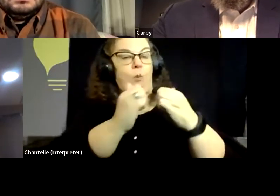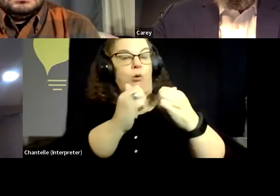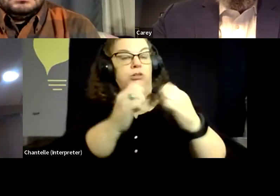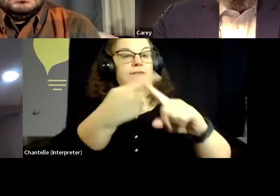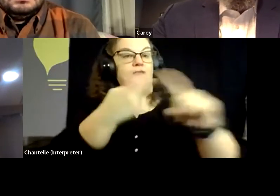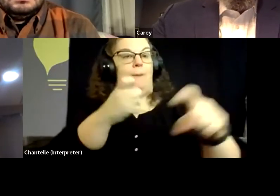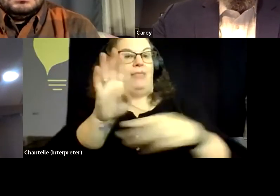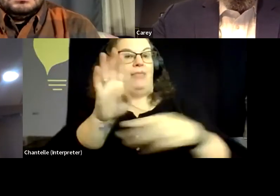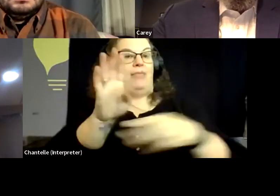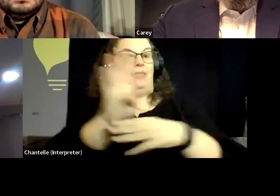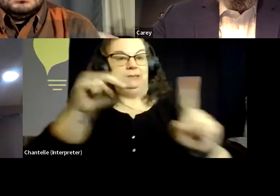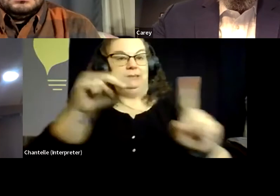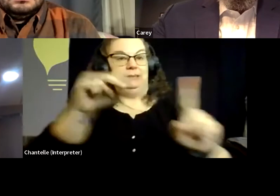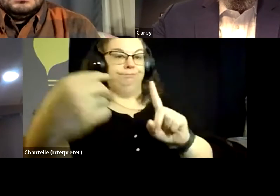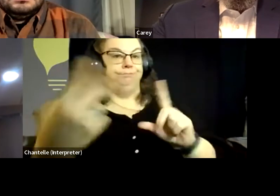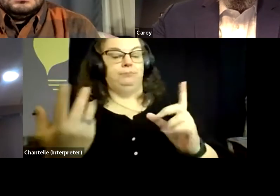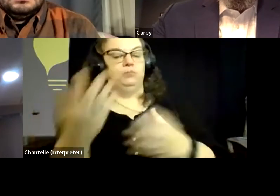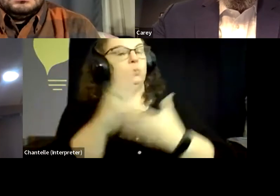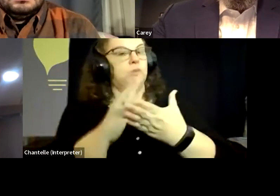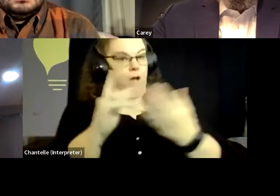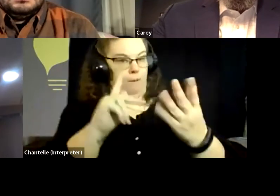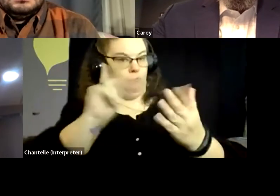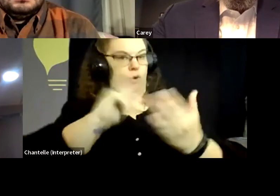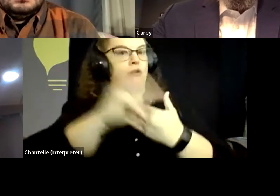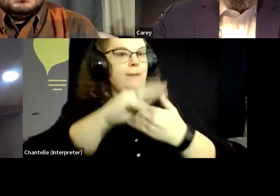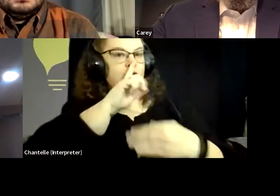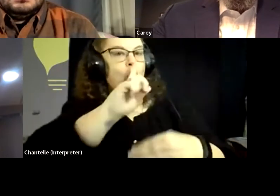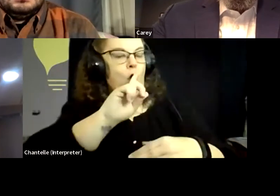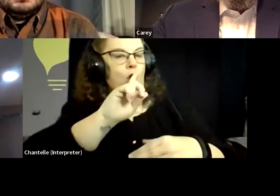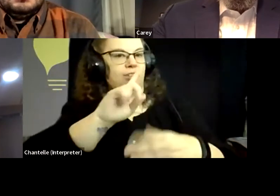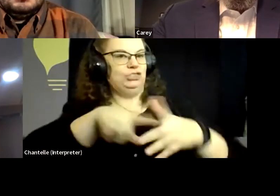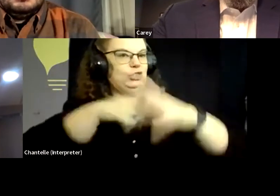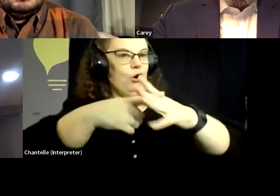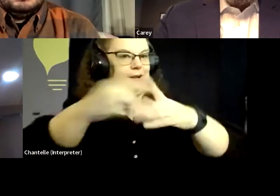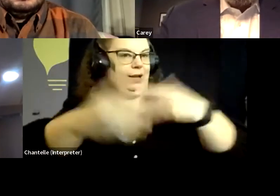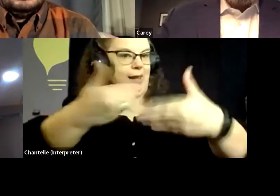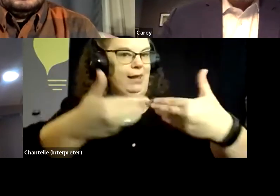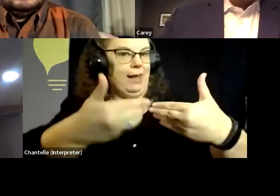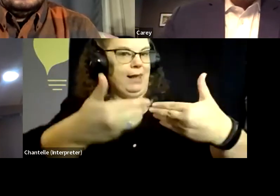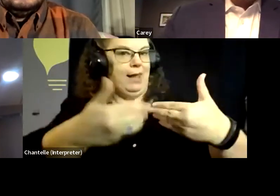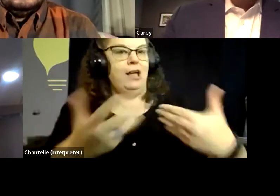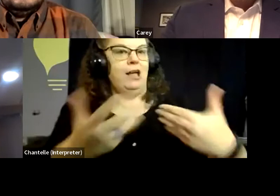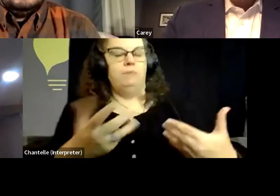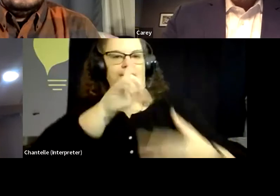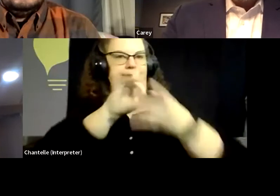. There are programs in the works as it relates to internships and things we have coming up this